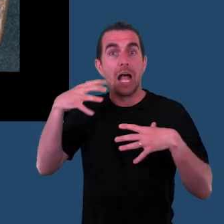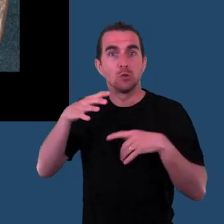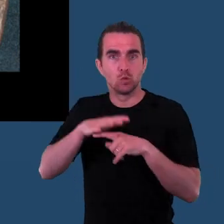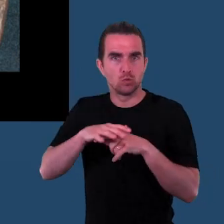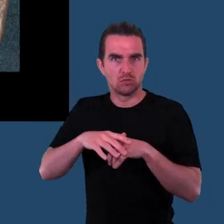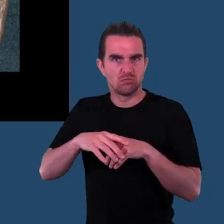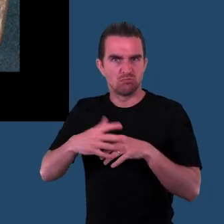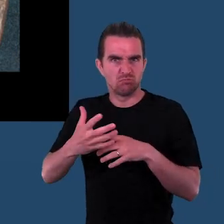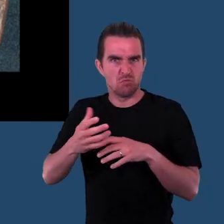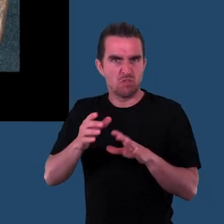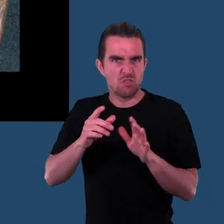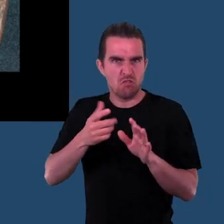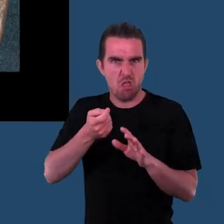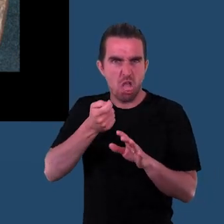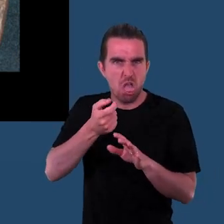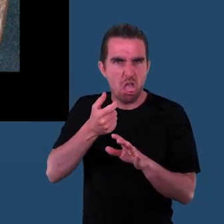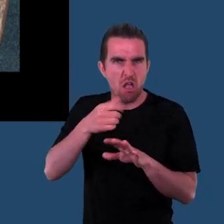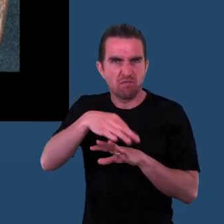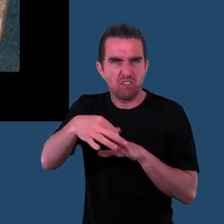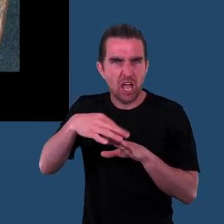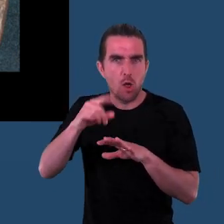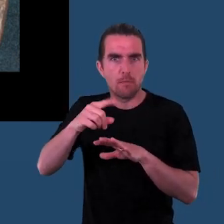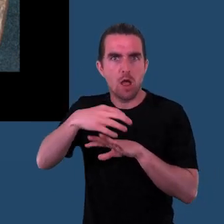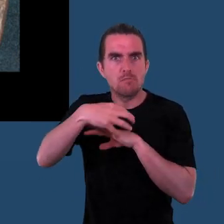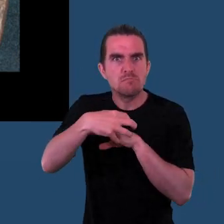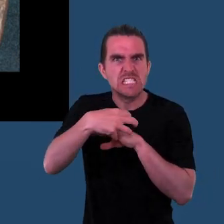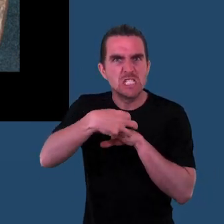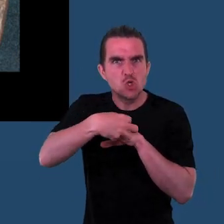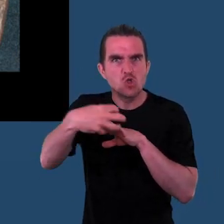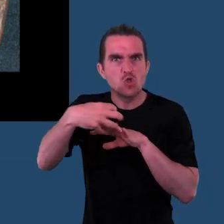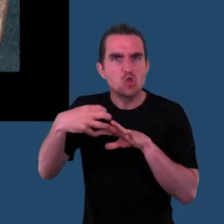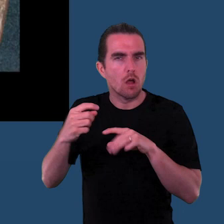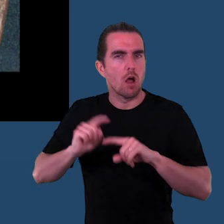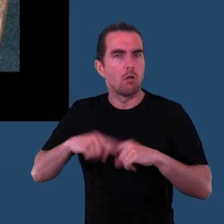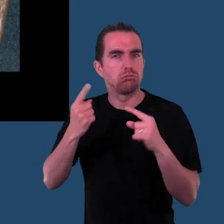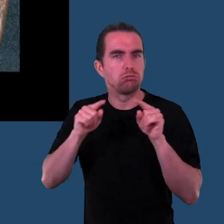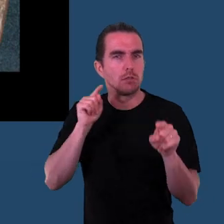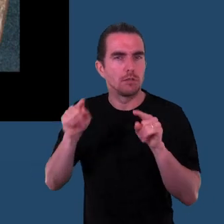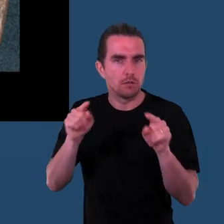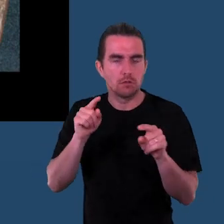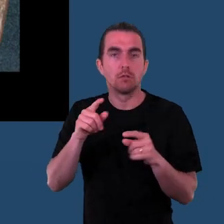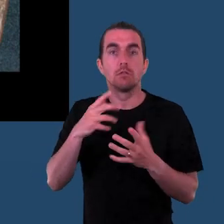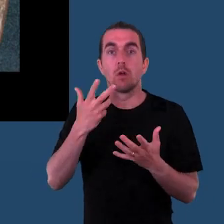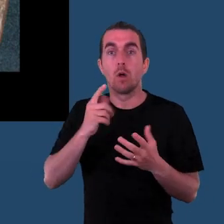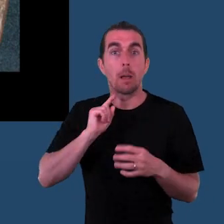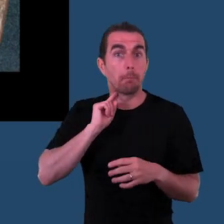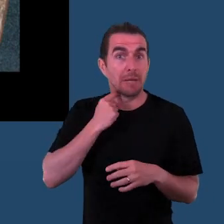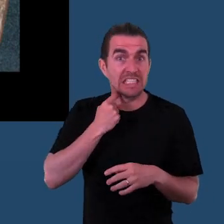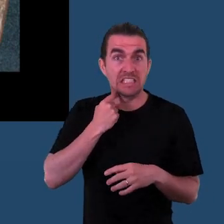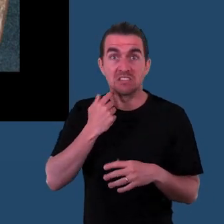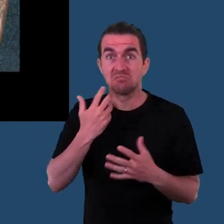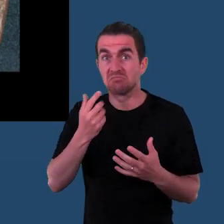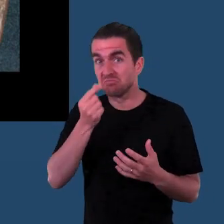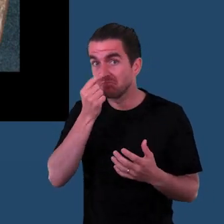which is quite commonly made up of five or fewer fingers, like in the case of the meat-eaters, three or two,